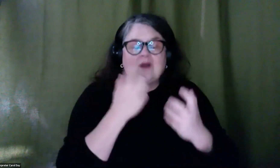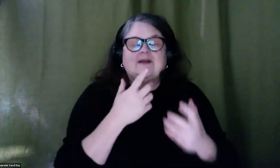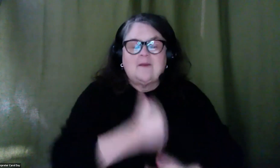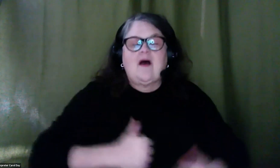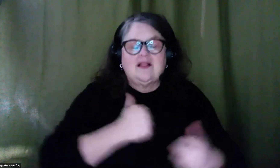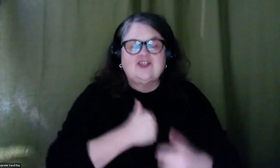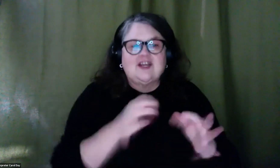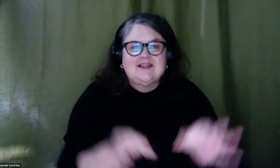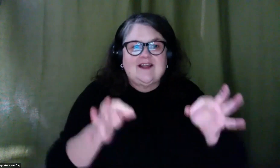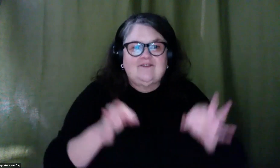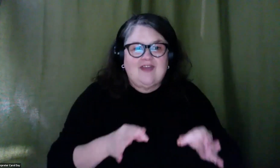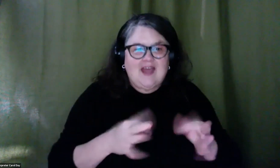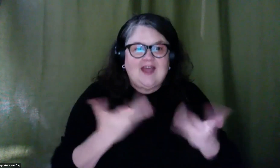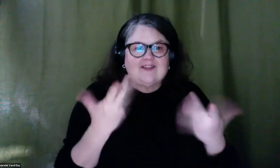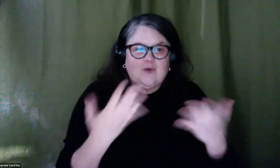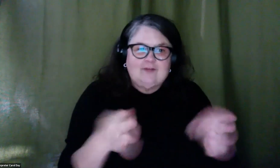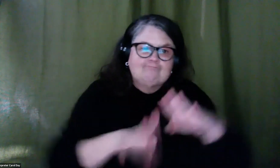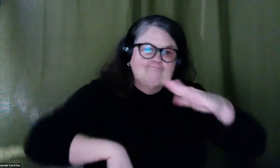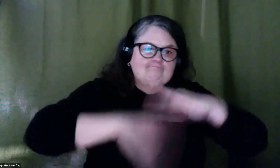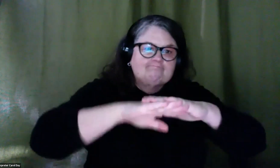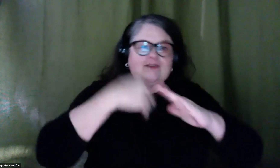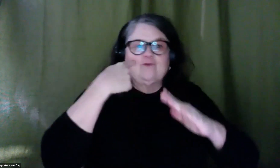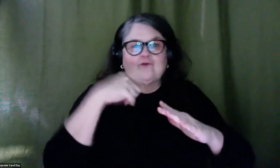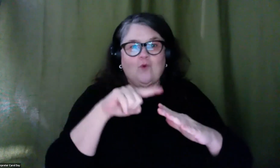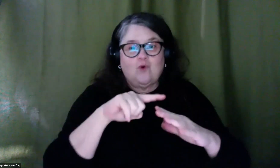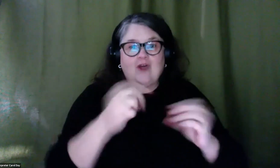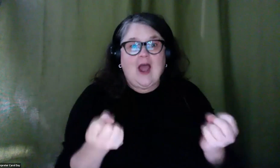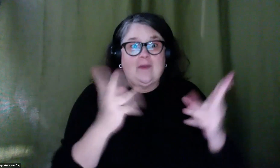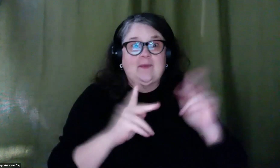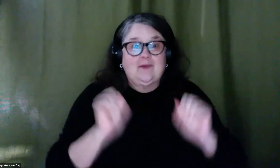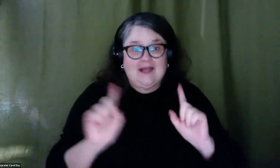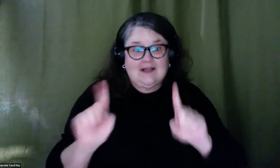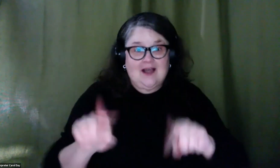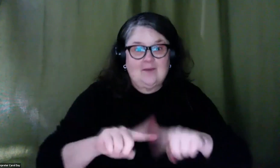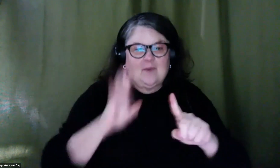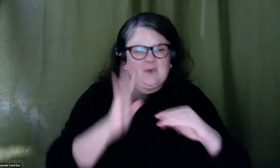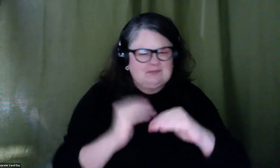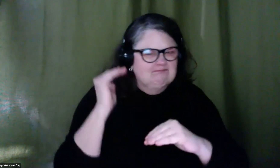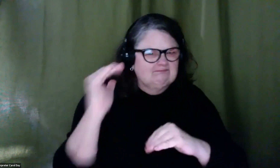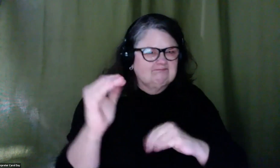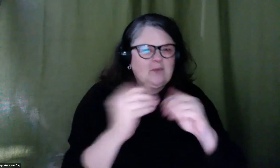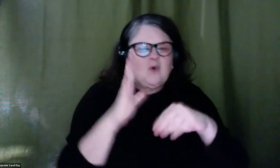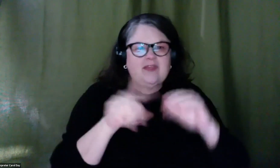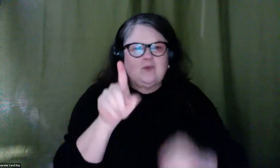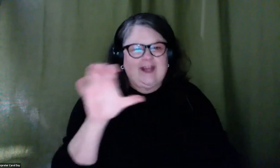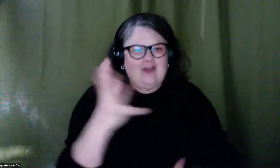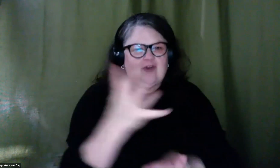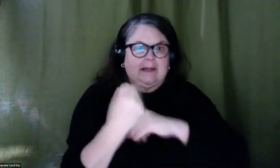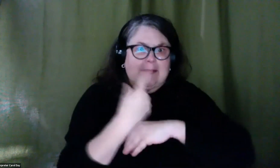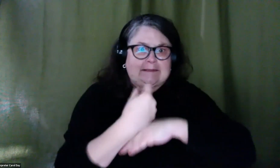» Christina: We have reached capacity for today's town hall via our Zoom account but we